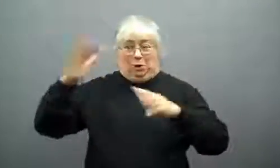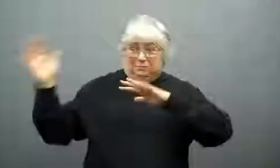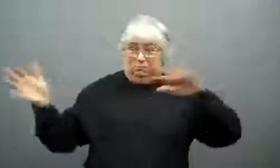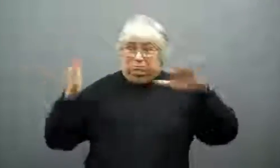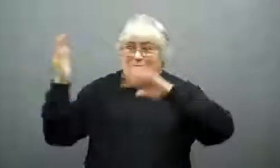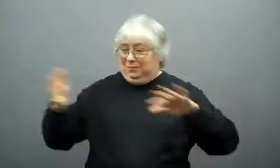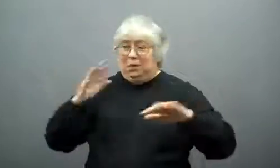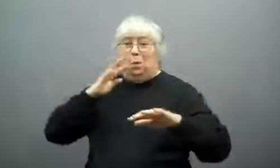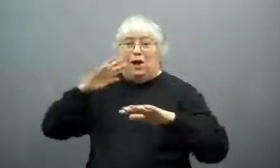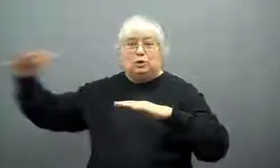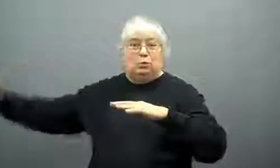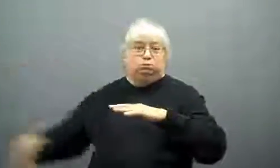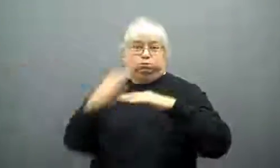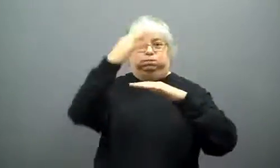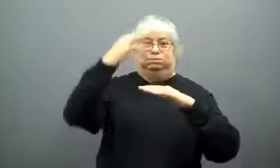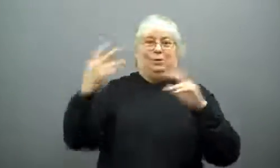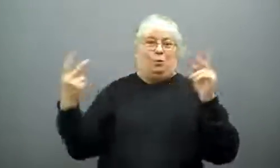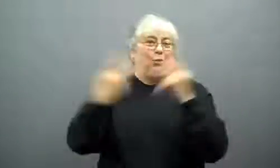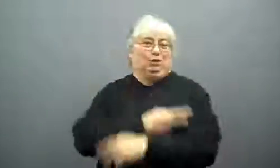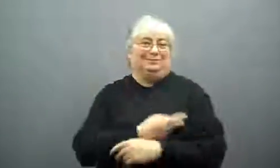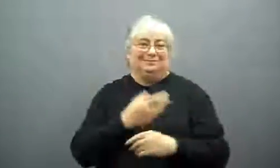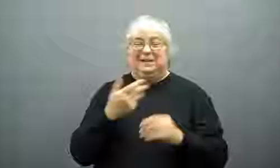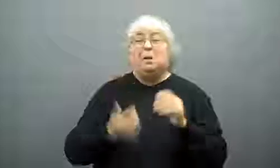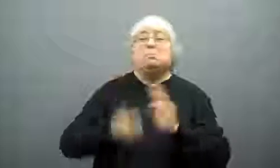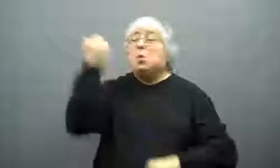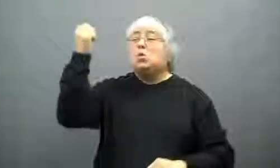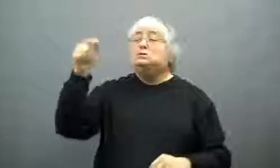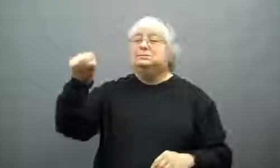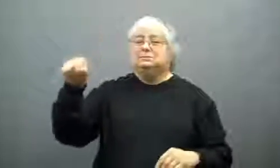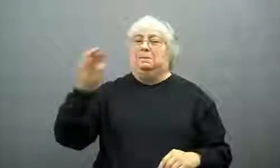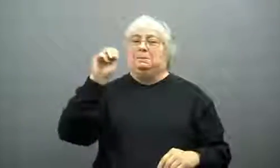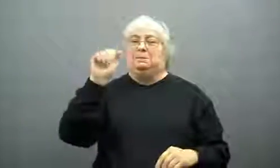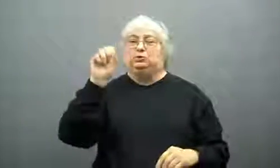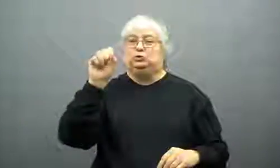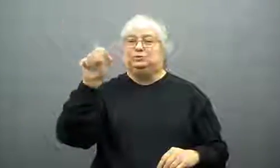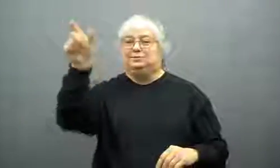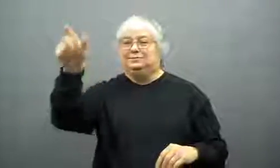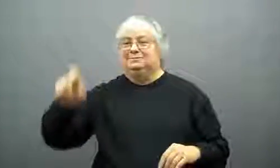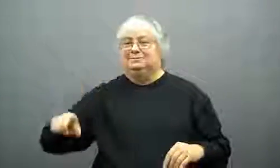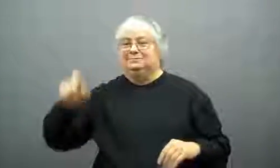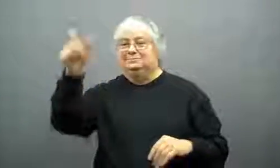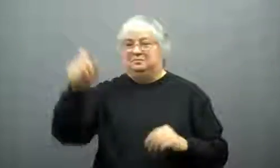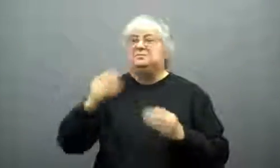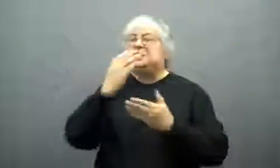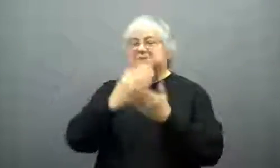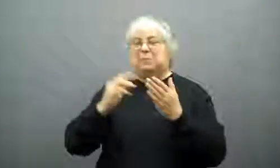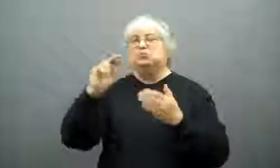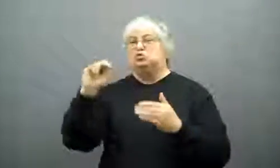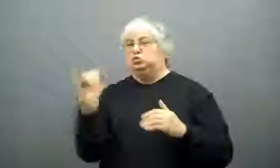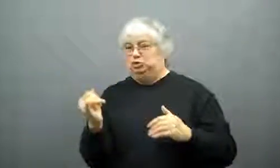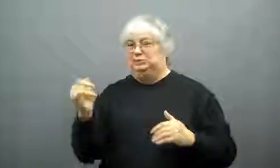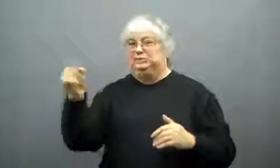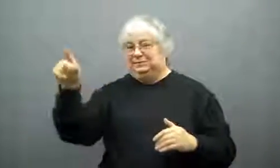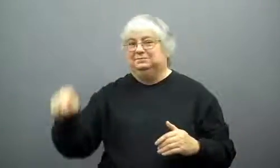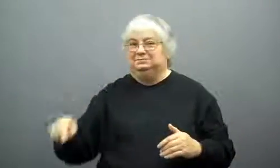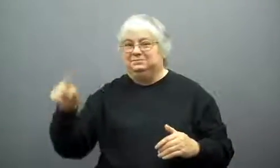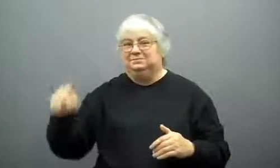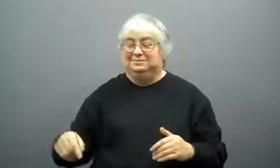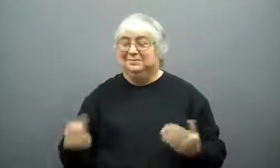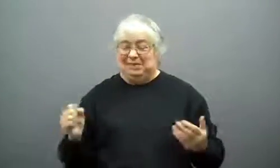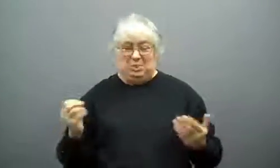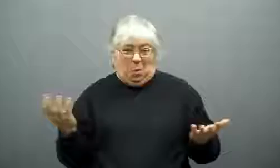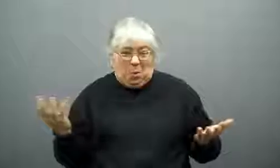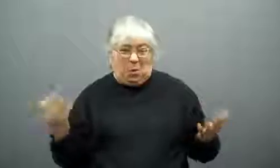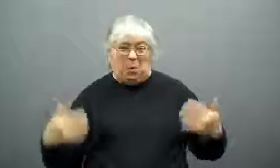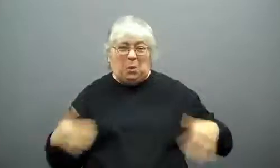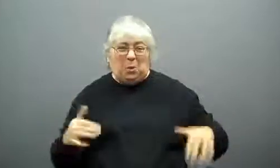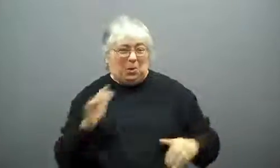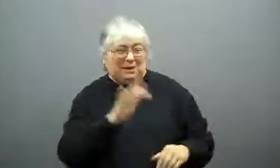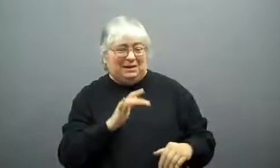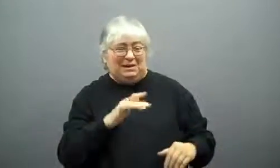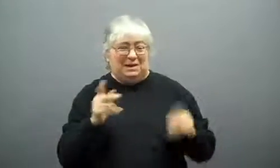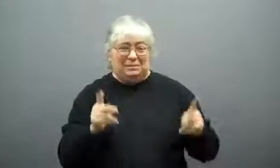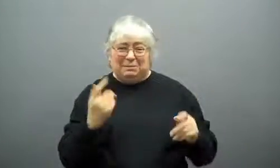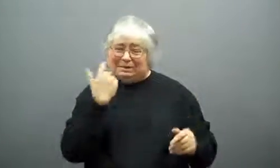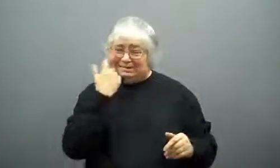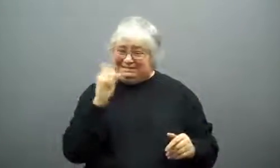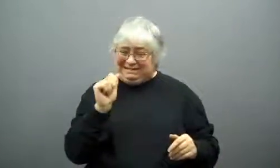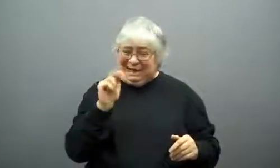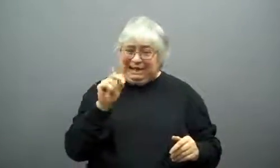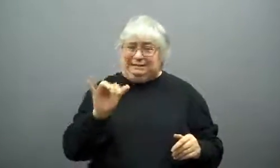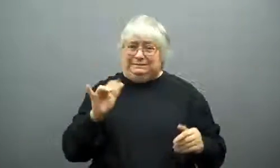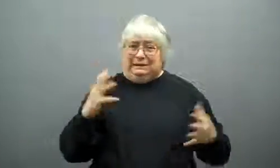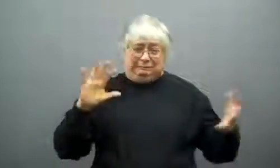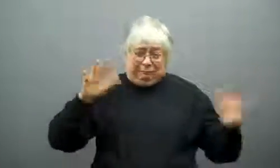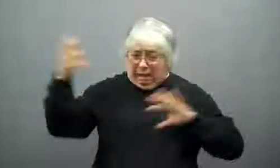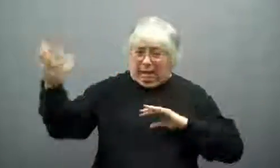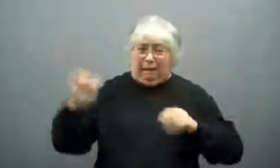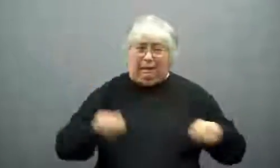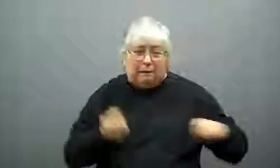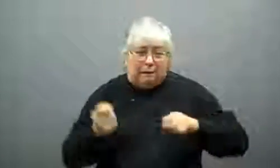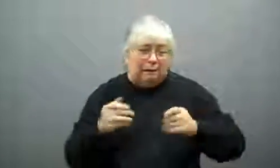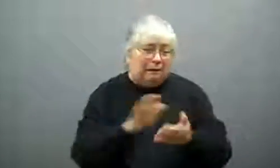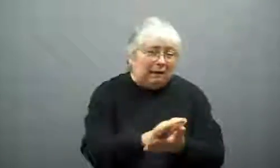The high winds made the storm surge higher, mostly on the Massachusetts coast.